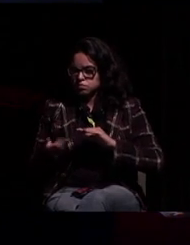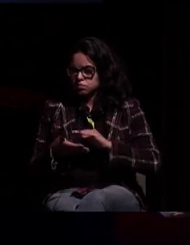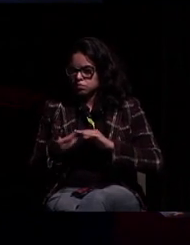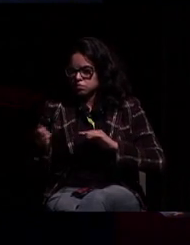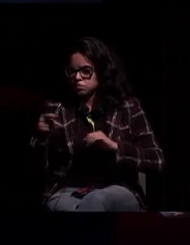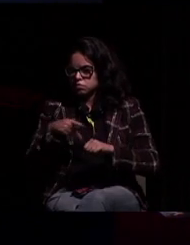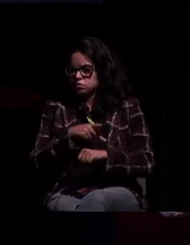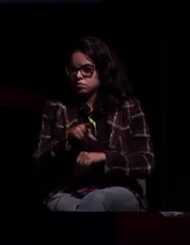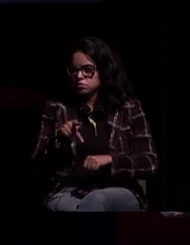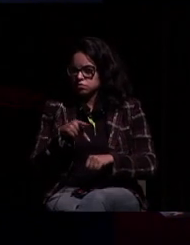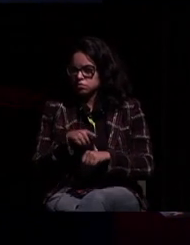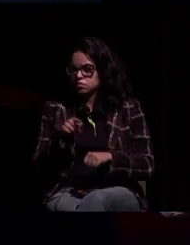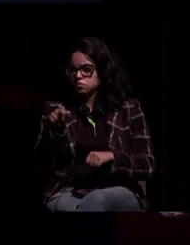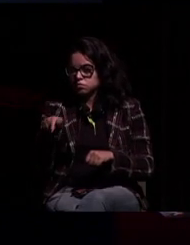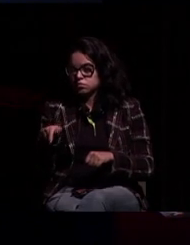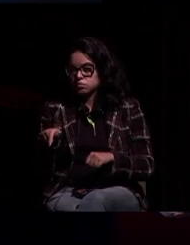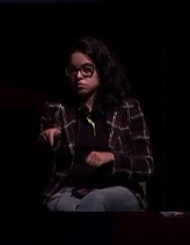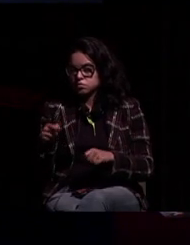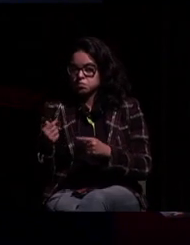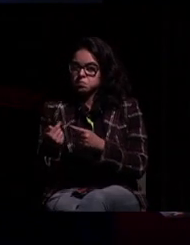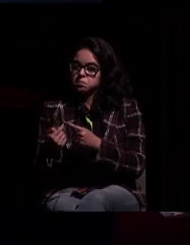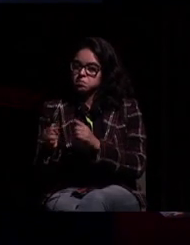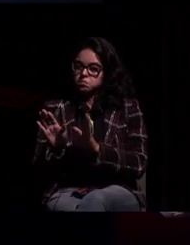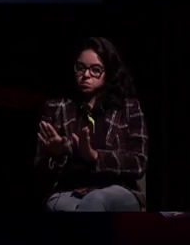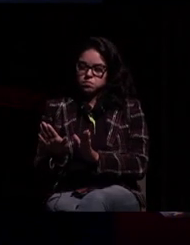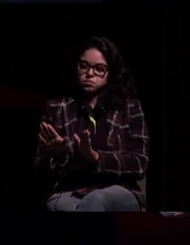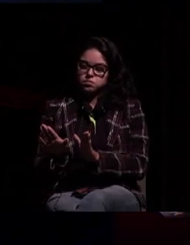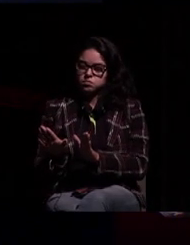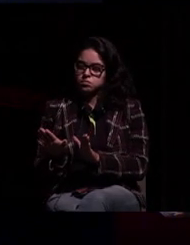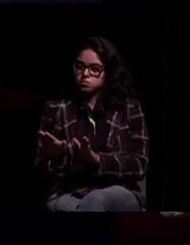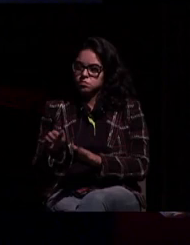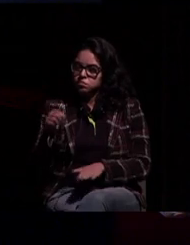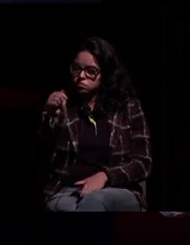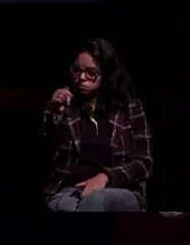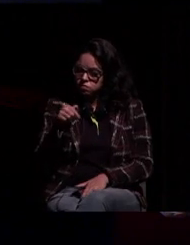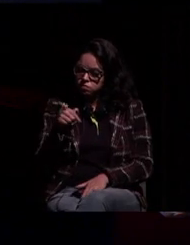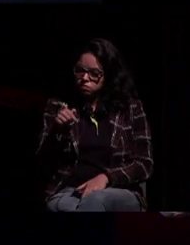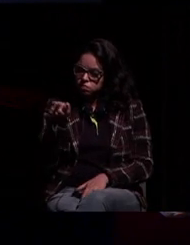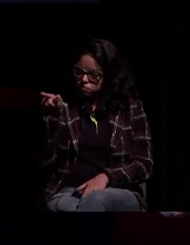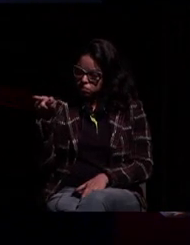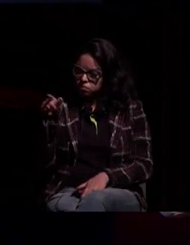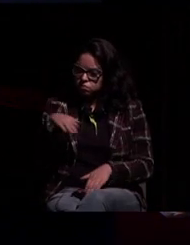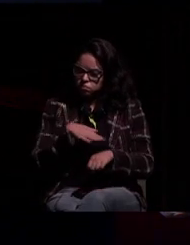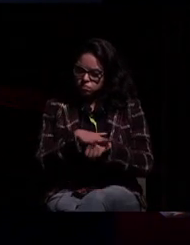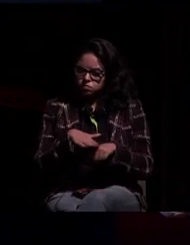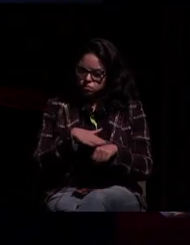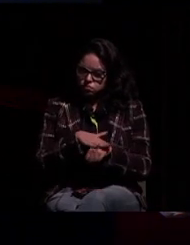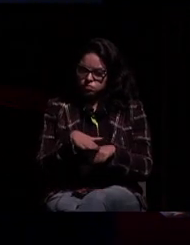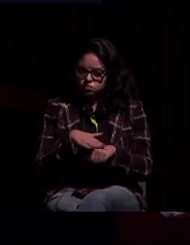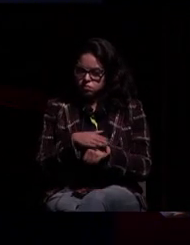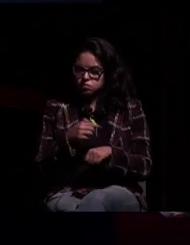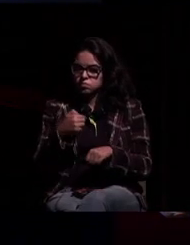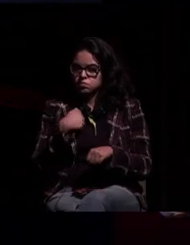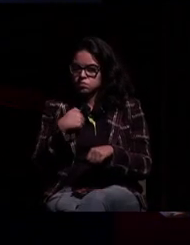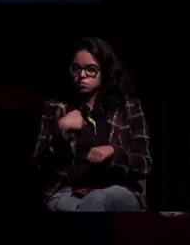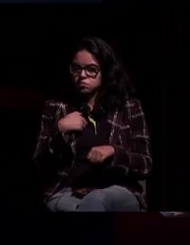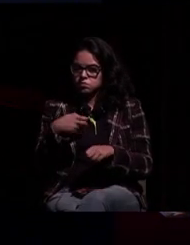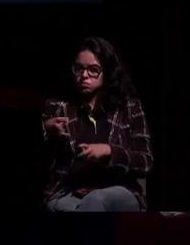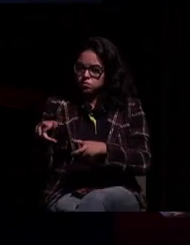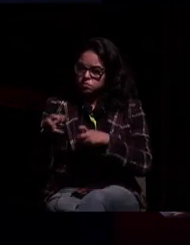That is one thing... So in this discussion I find myself working in Portugal,